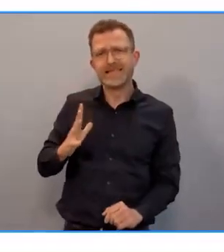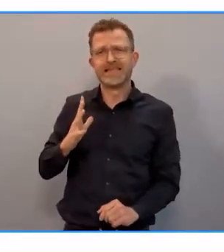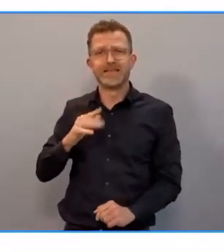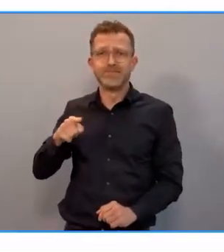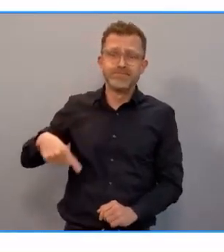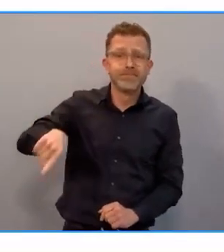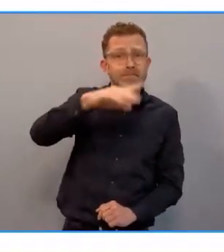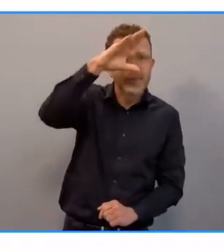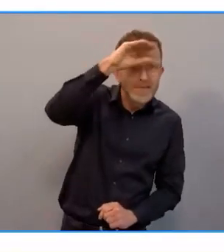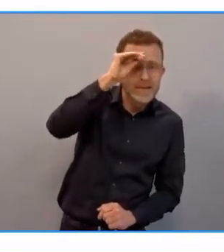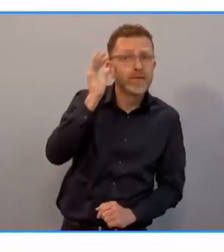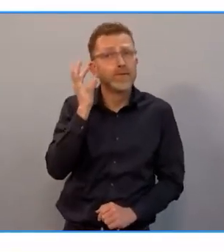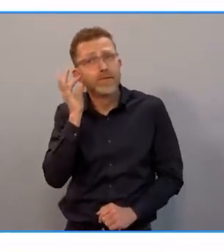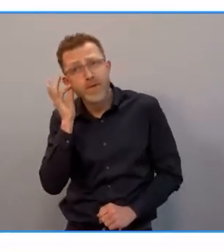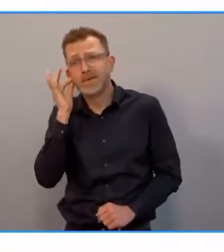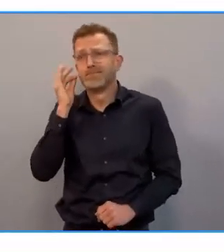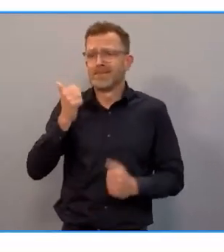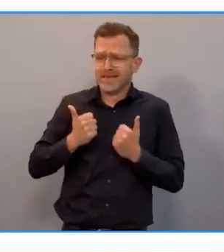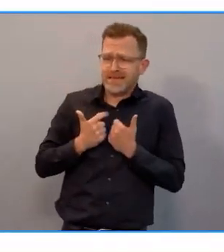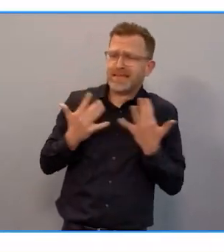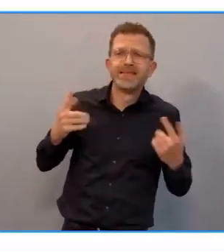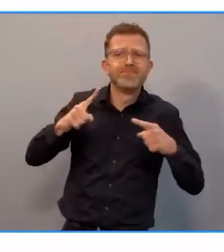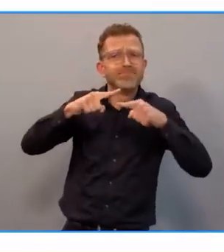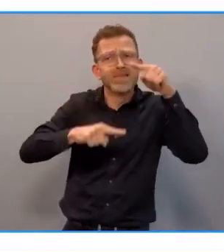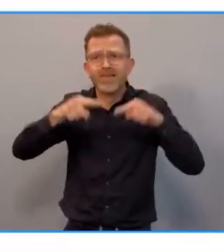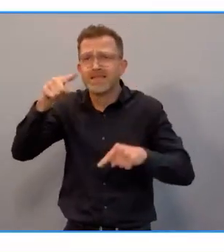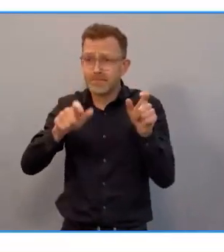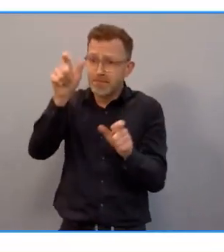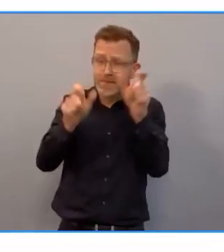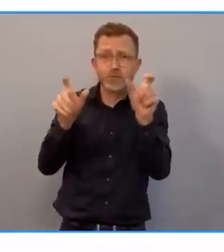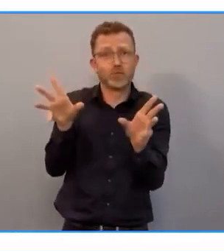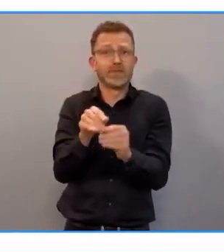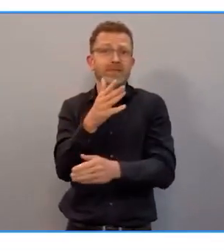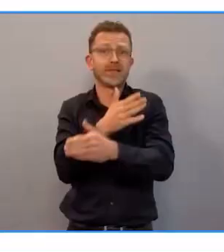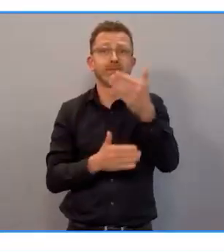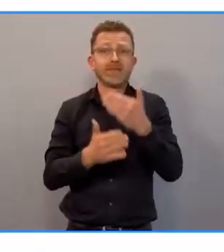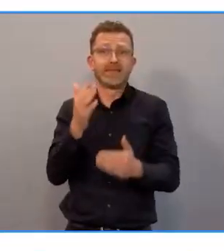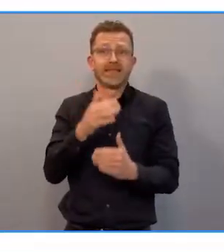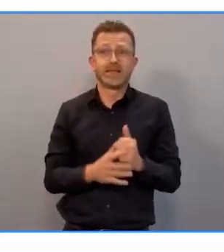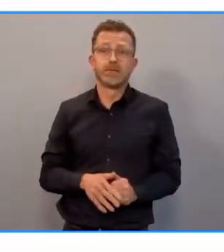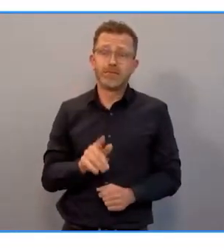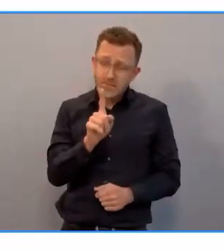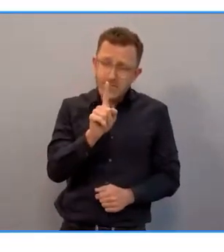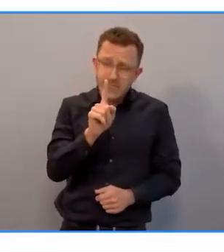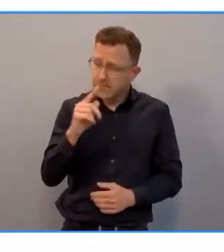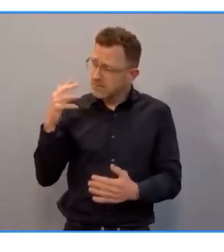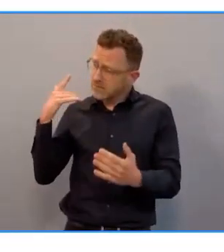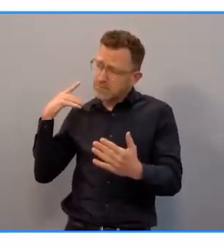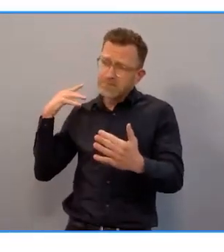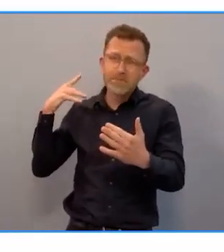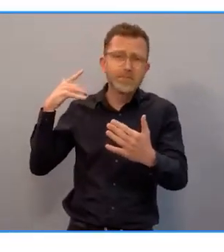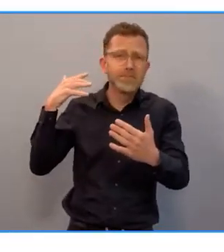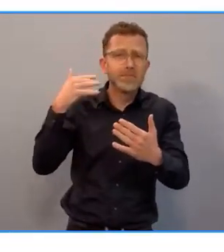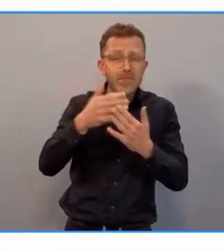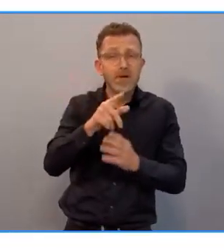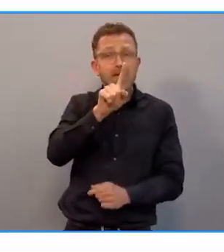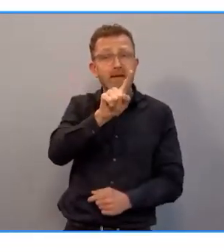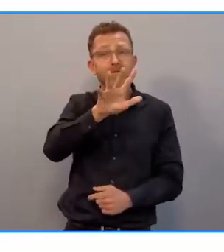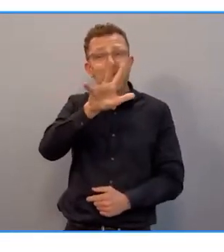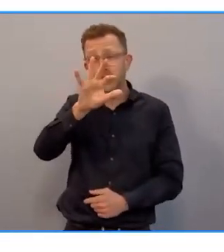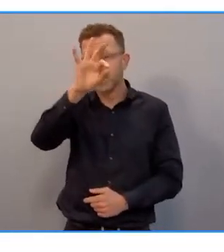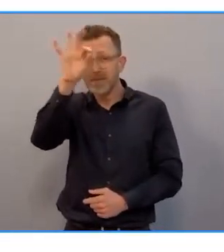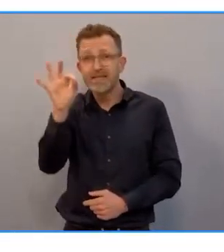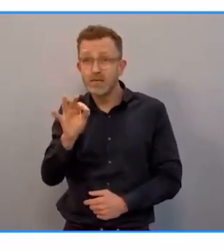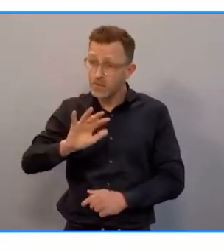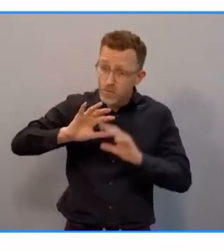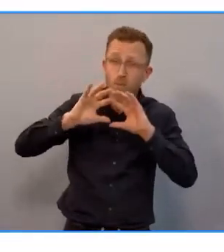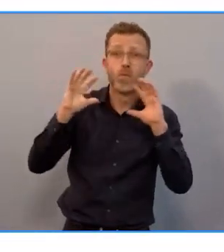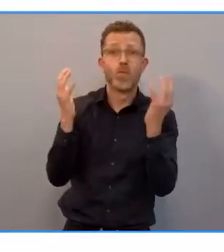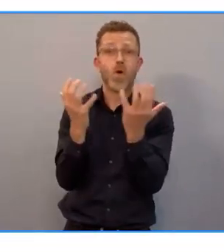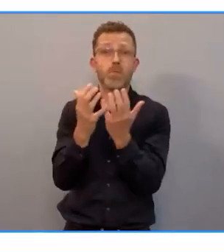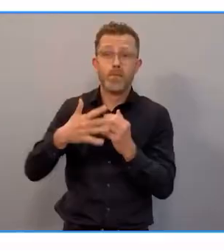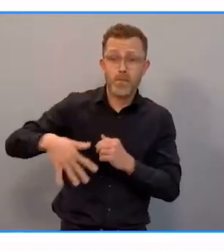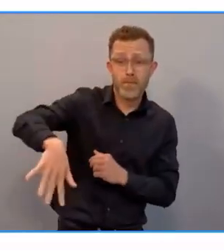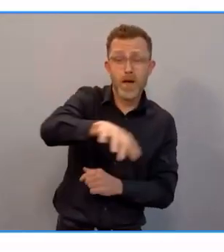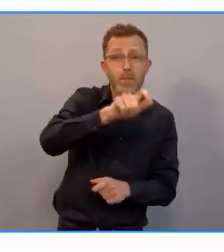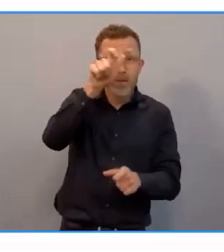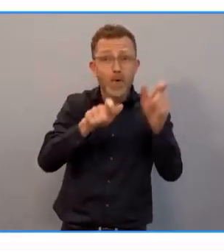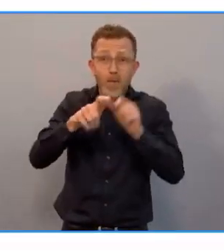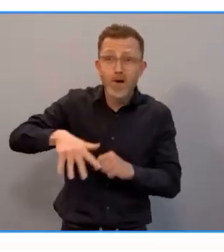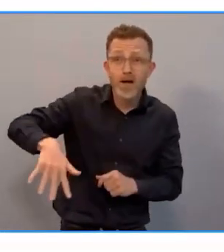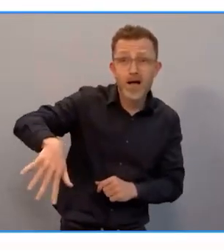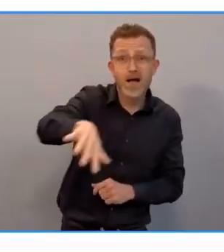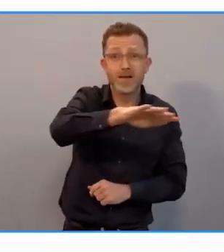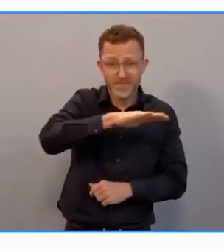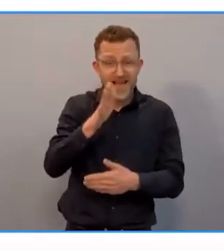For far too long the 15% of the global population of whom more than half are women with disabilities